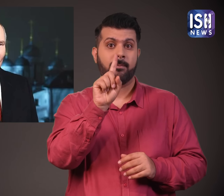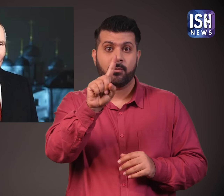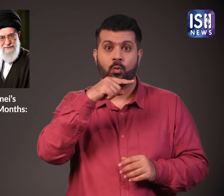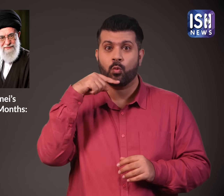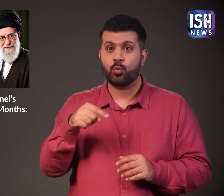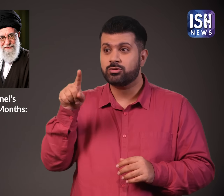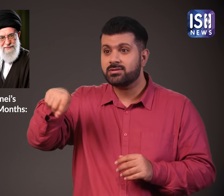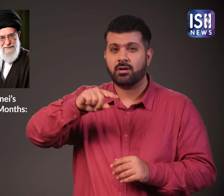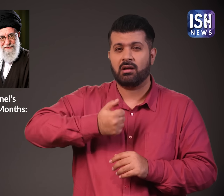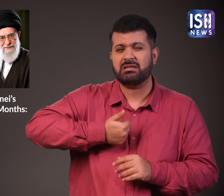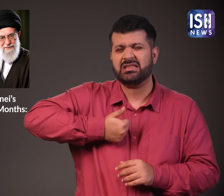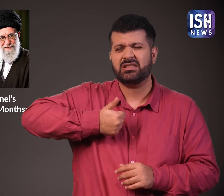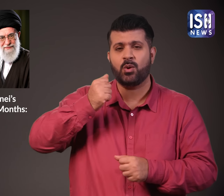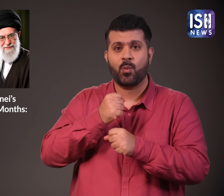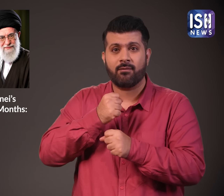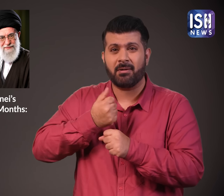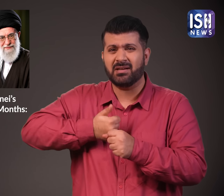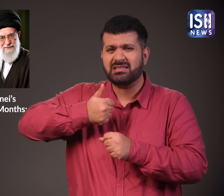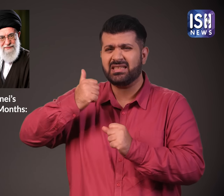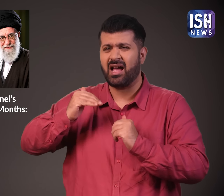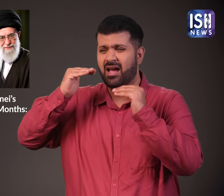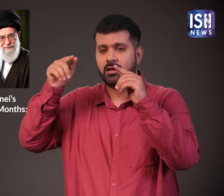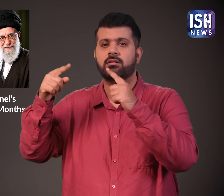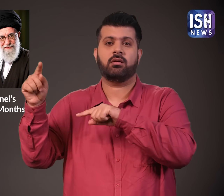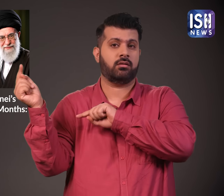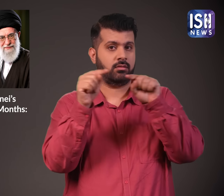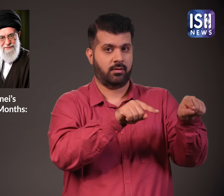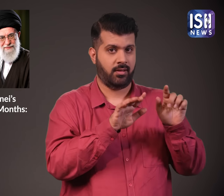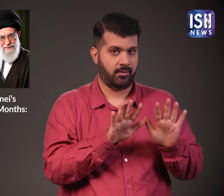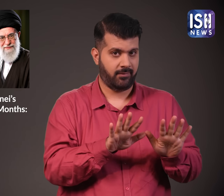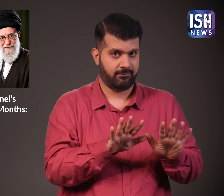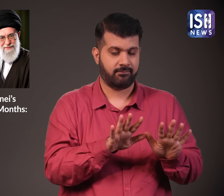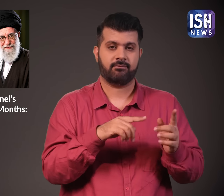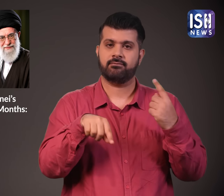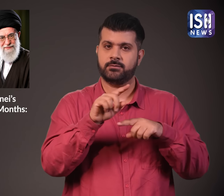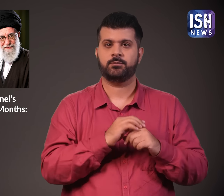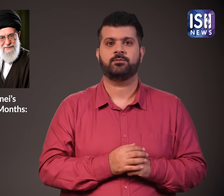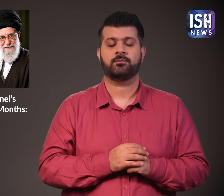but senior officials from both countries were present.